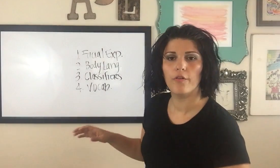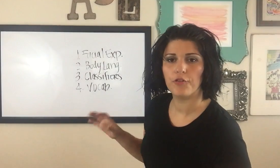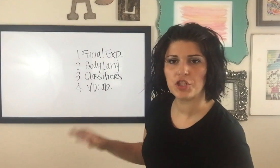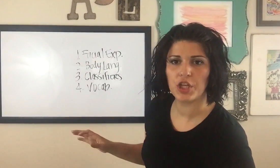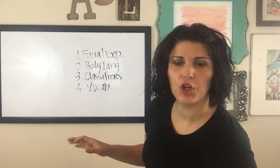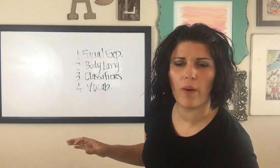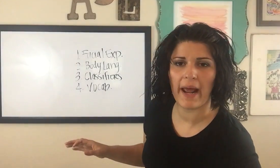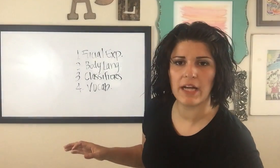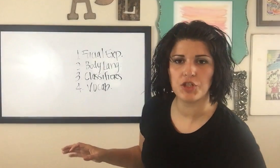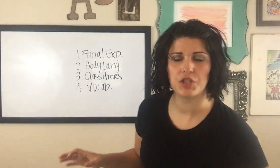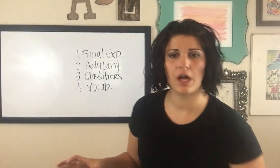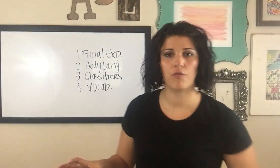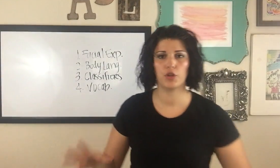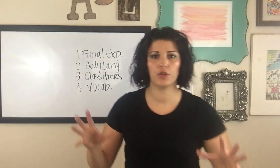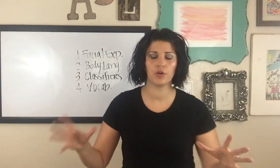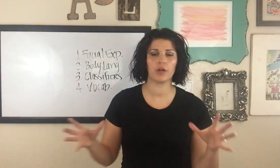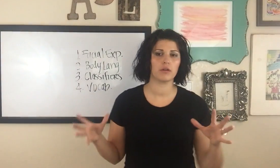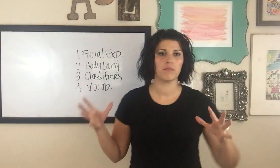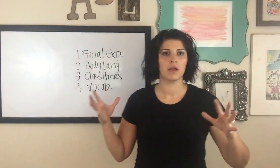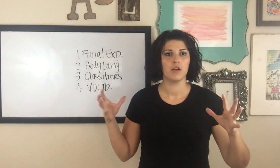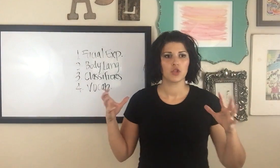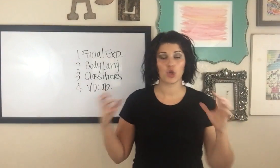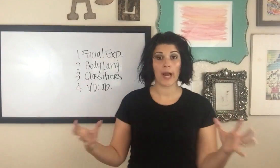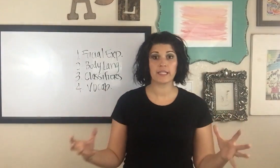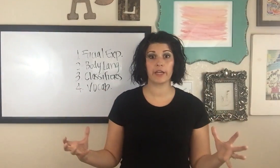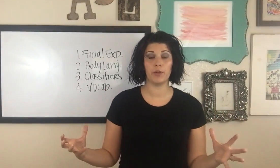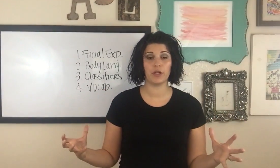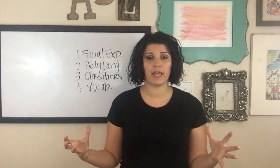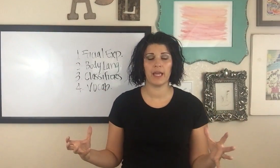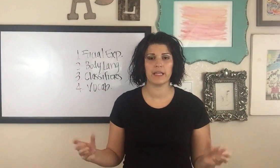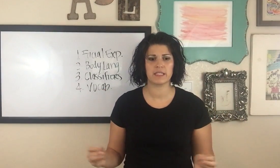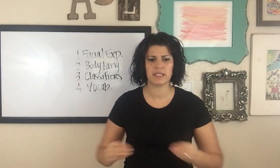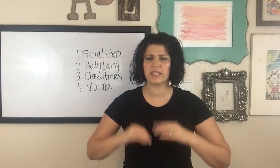the first thing you want to ask yourself when you're trying to communicate is